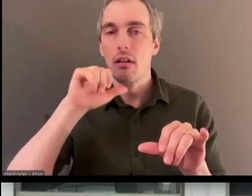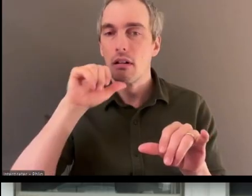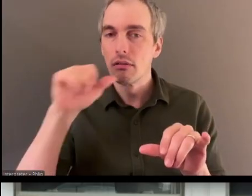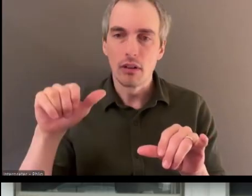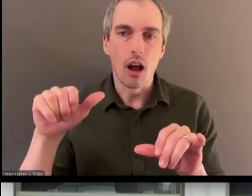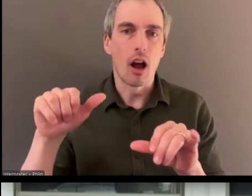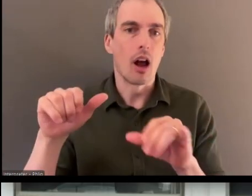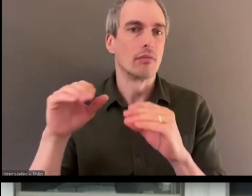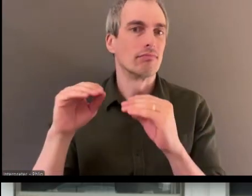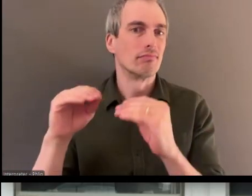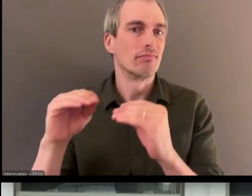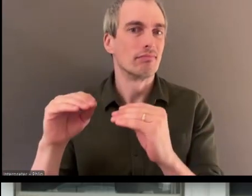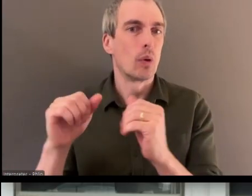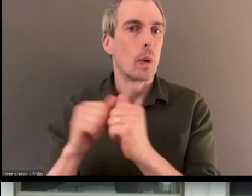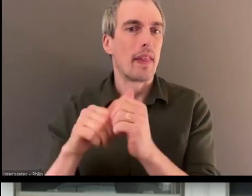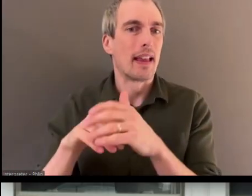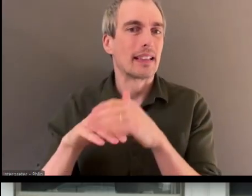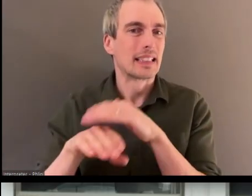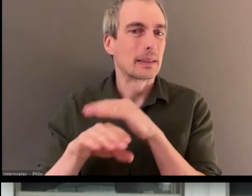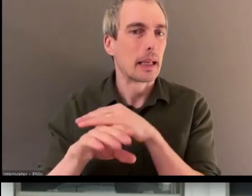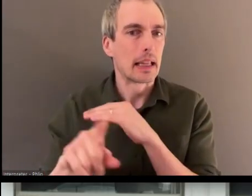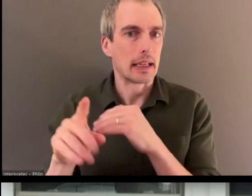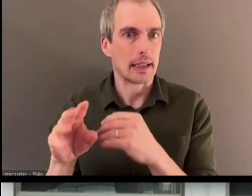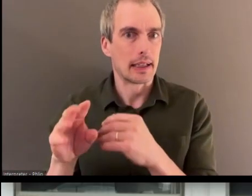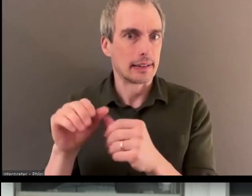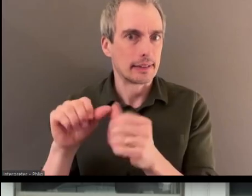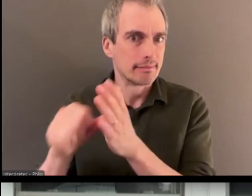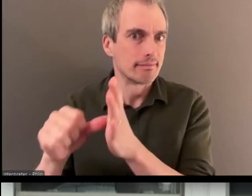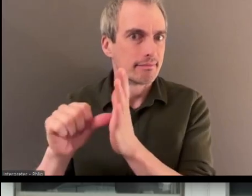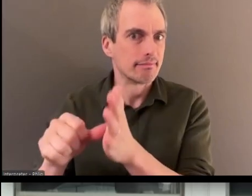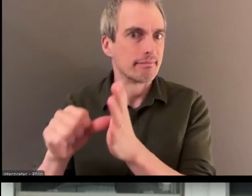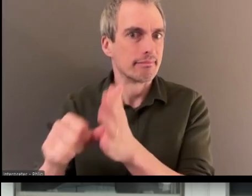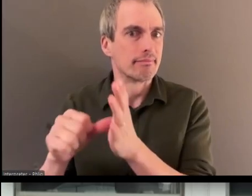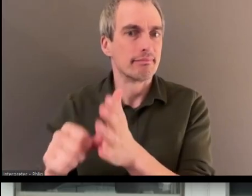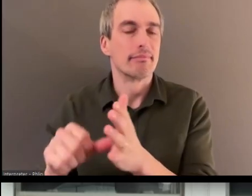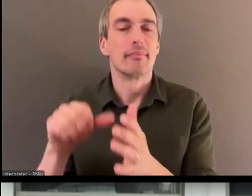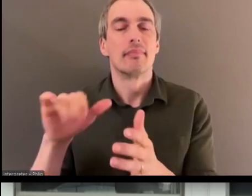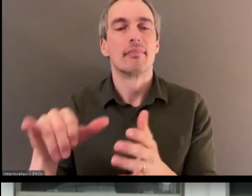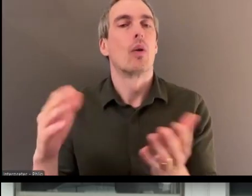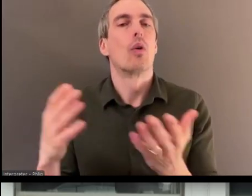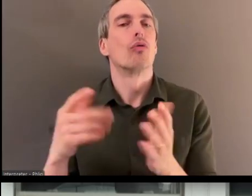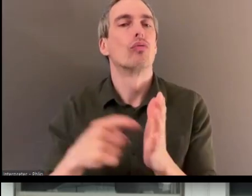So that's what requires a system. And that system is what we built and we're going to show you today.